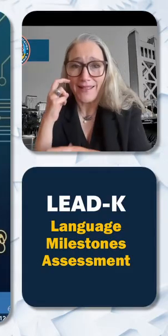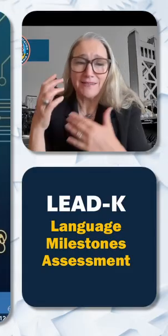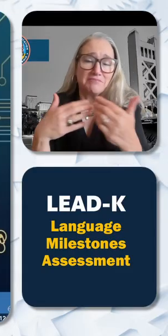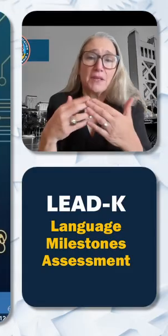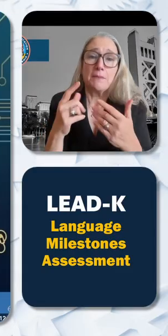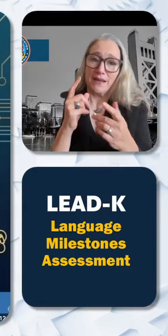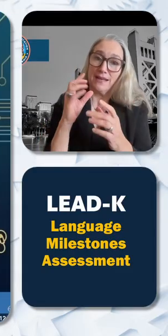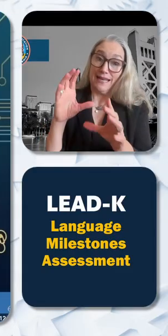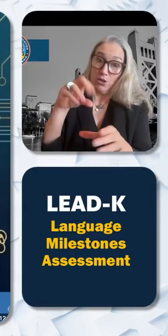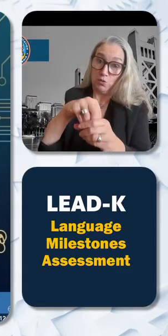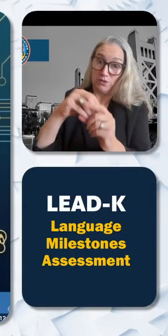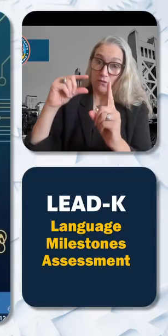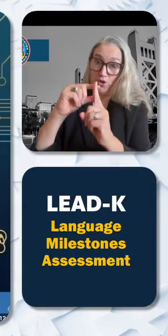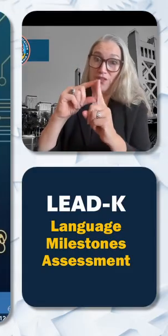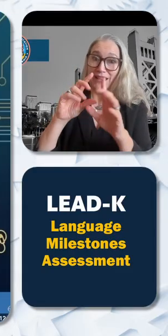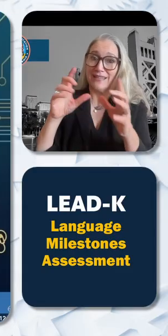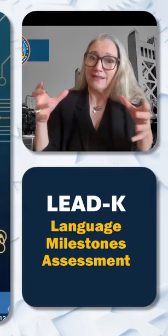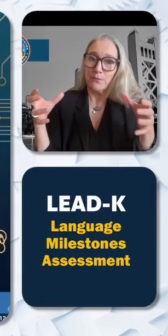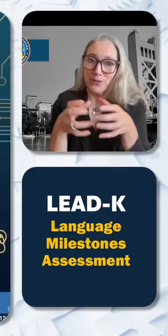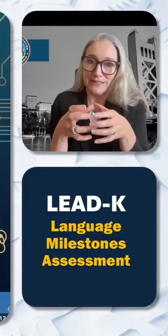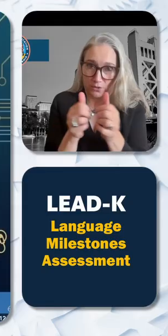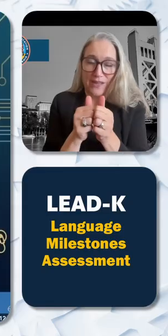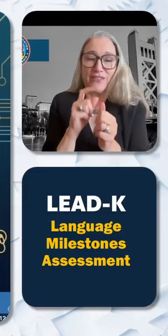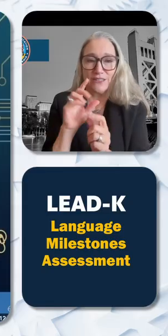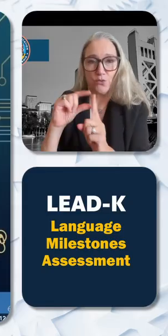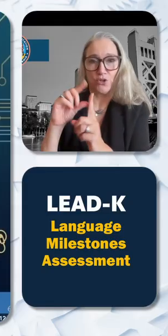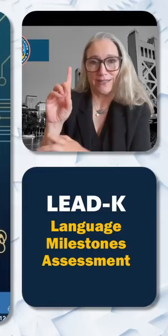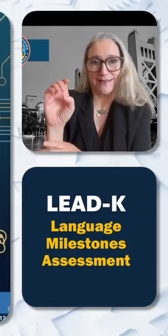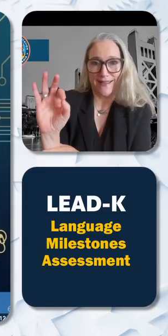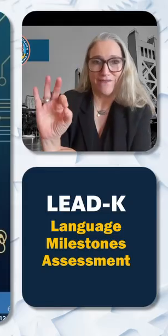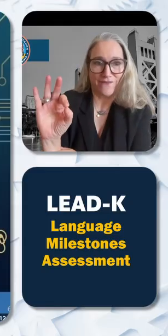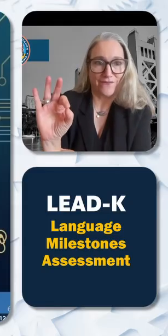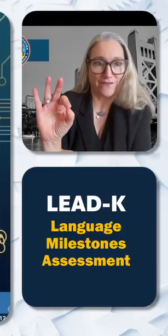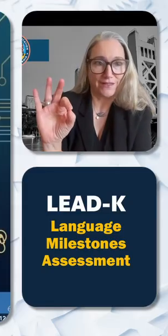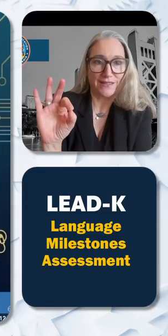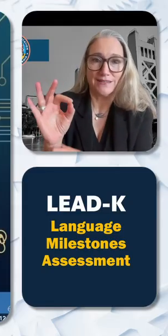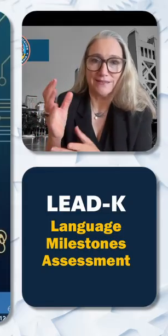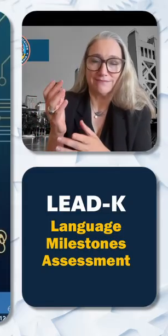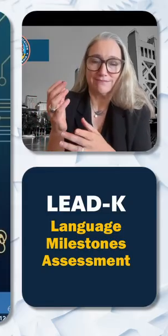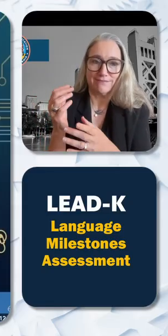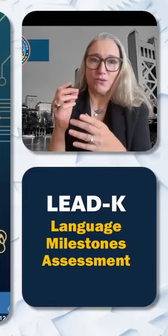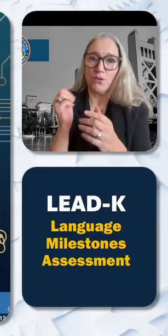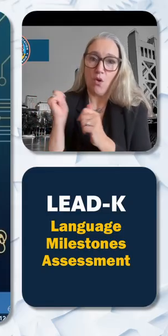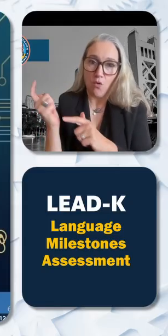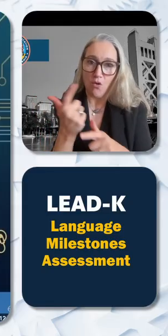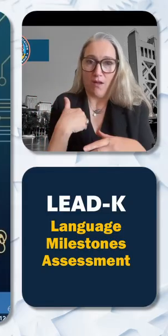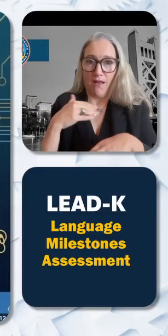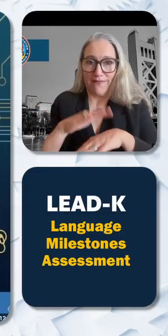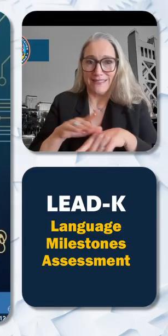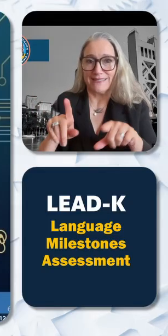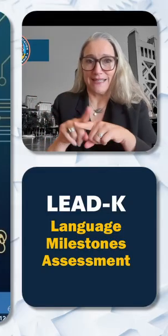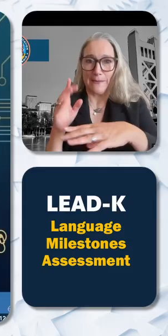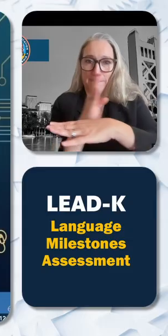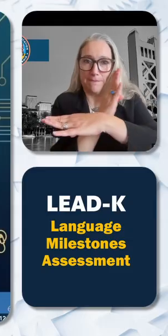deaf and hard of hearing, deaf-Blind, but deaf is an inclusive word of all of those.